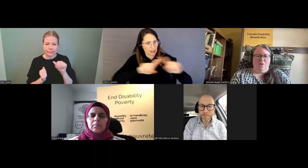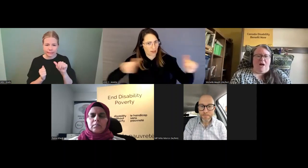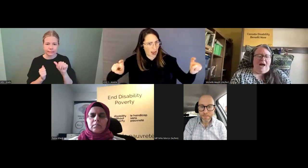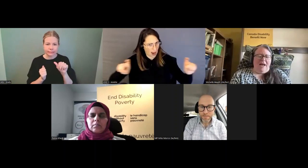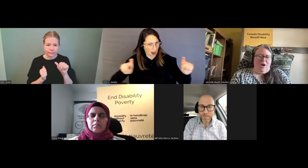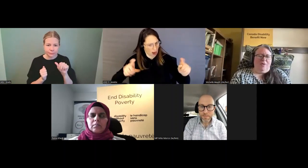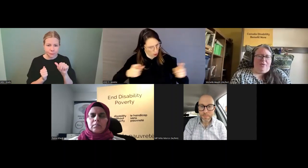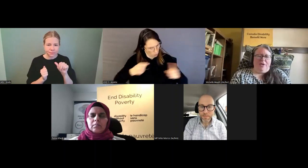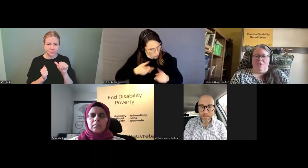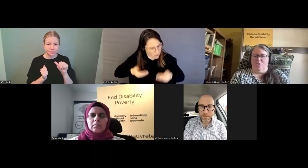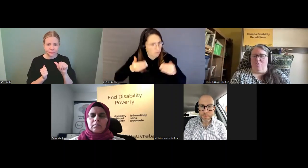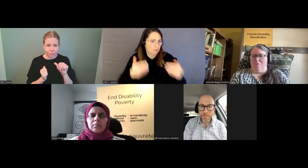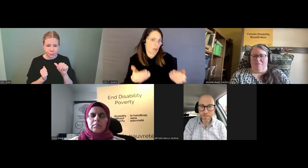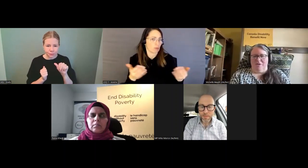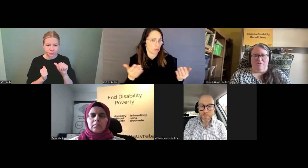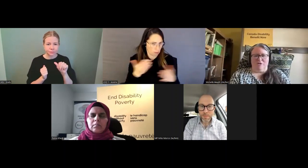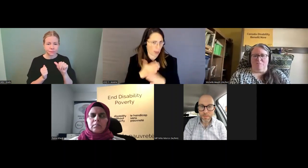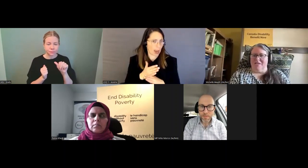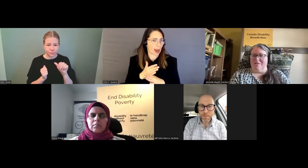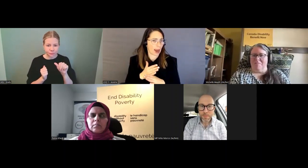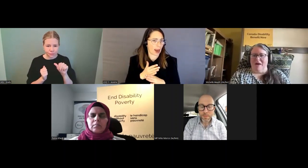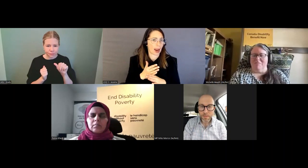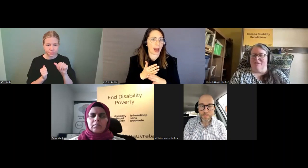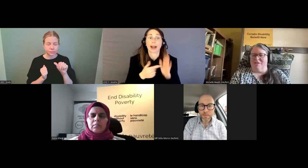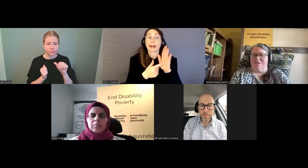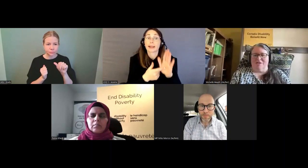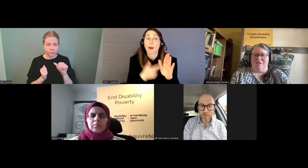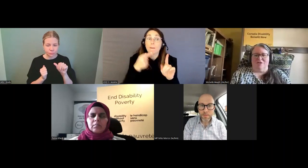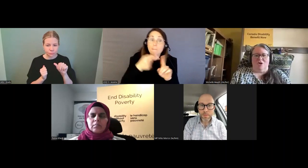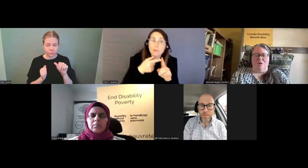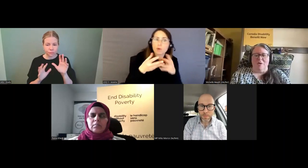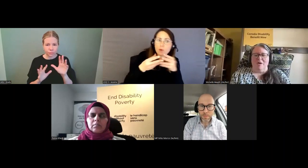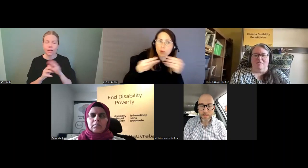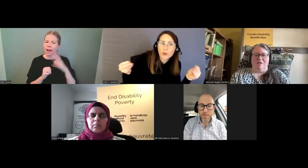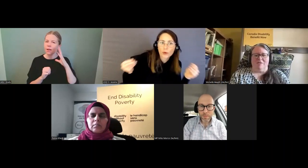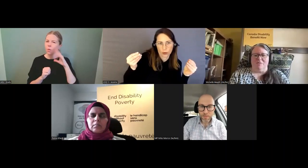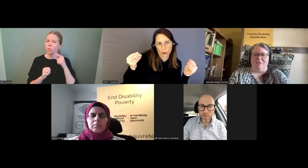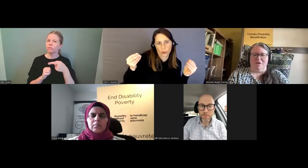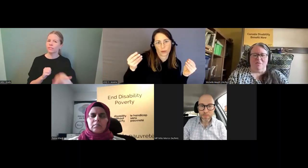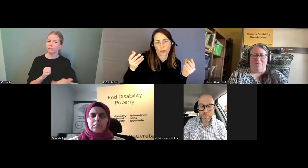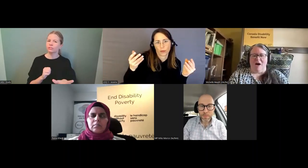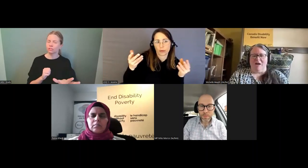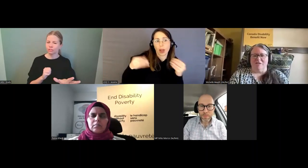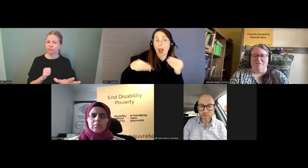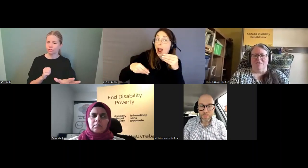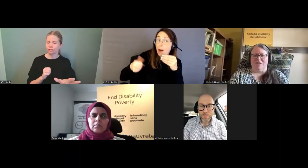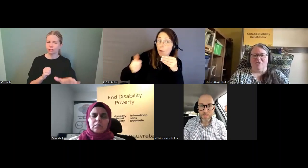I KNOW THAT YOU SUBMITTED AMENDMENTS TO HUMA AND WERE PART OF DISCUSSIONS.